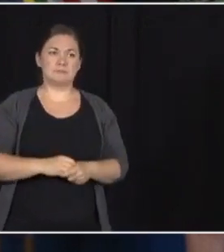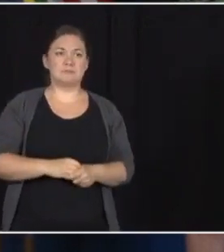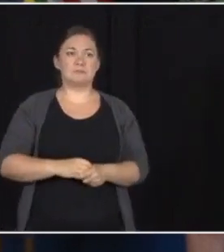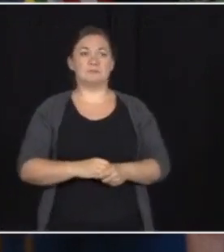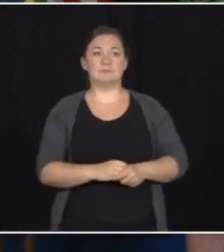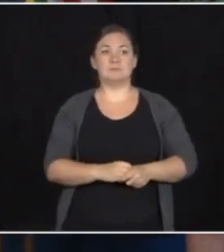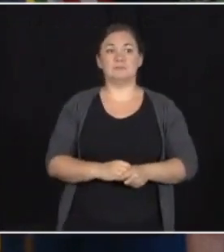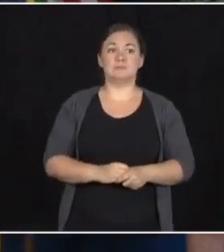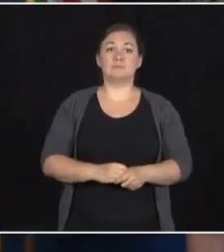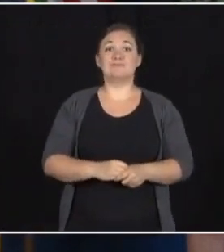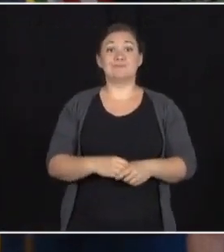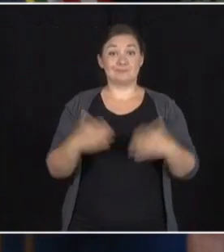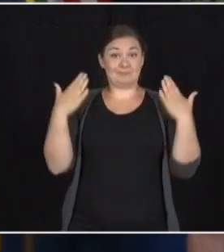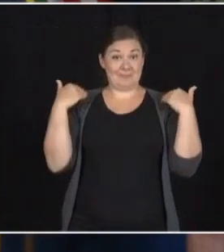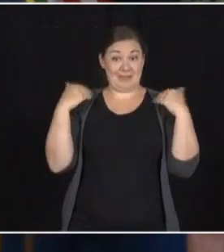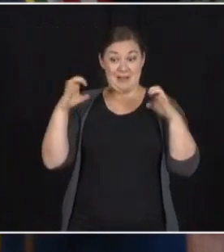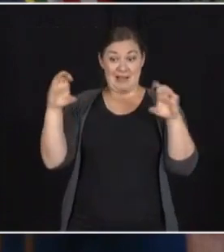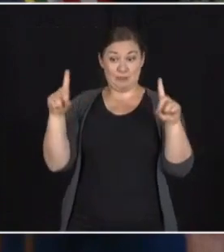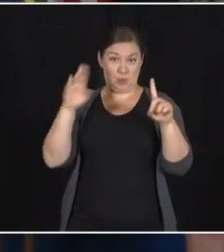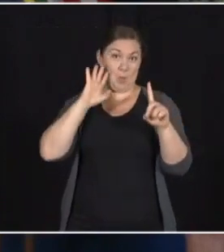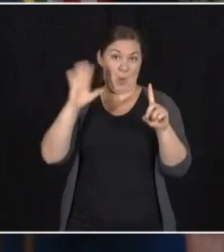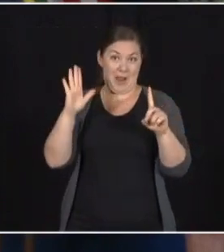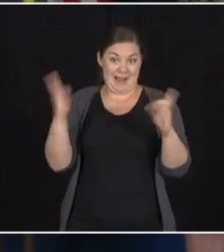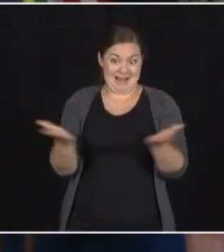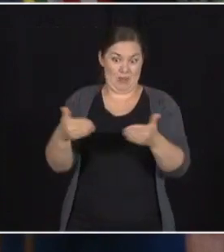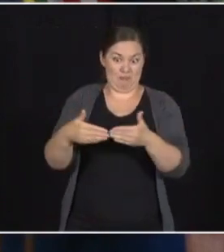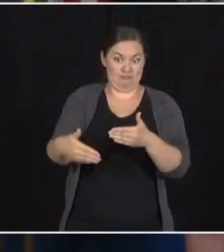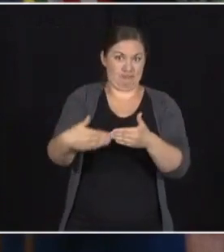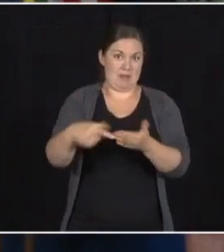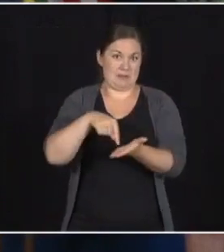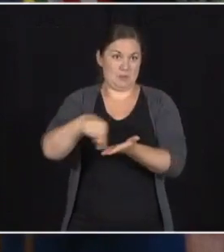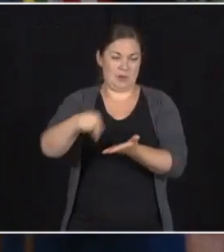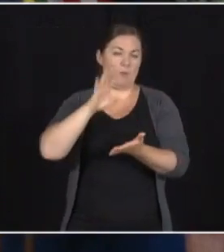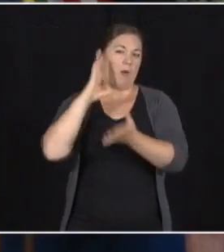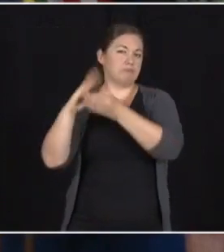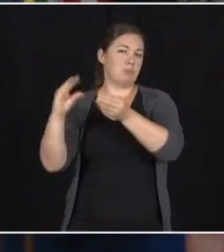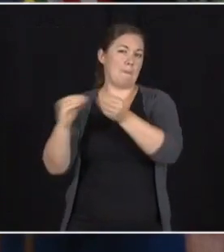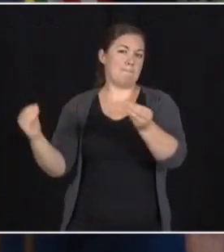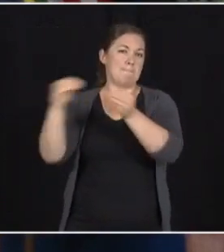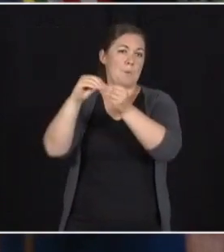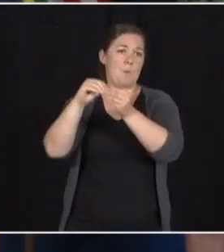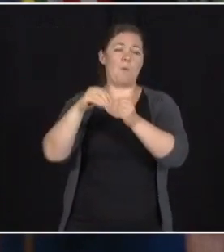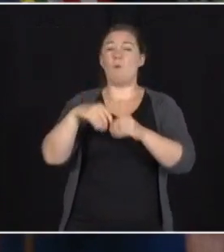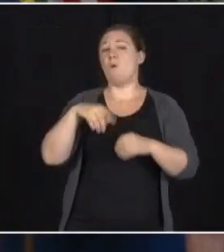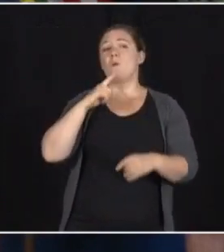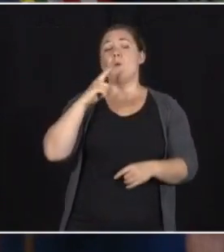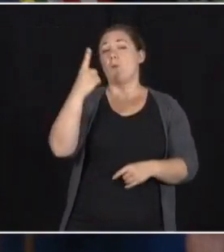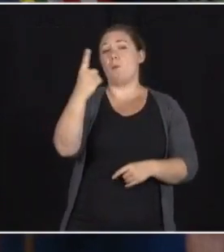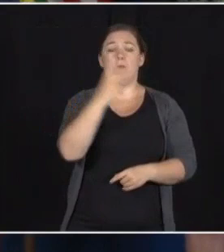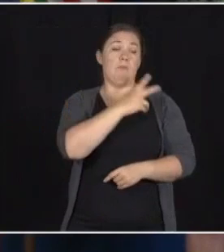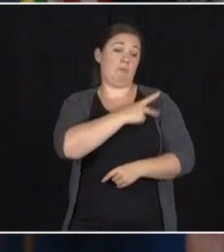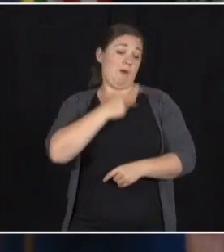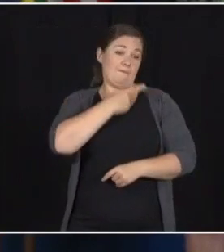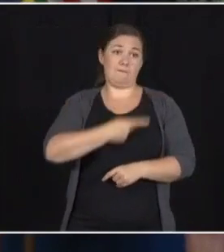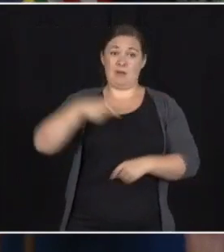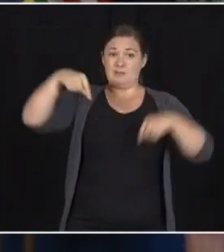Yeah, good question. And the minister will be out this week. He'll be making that announcement. But we're the only province in the entire